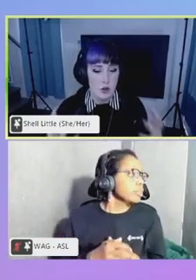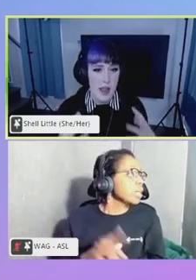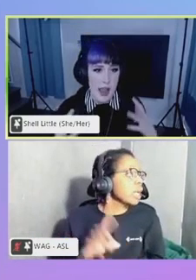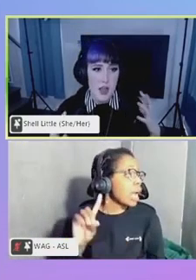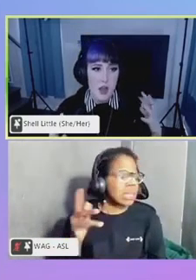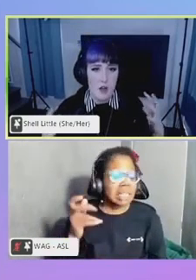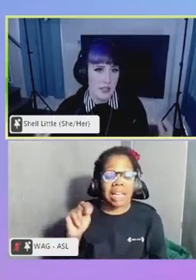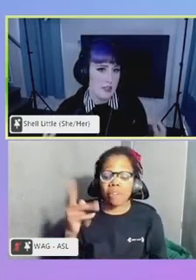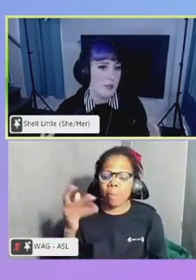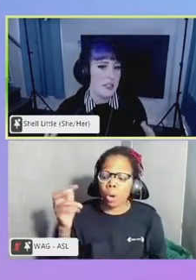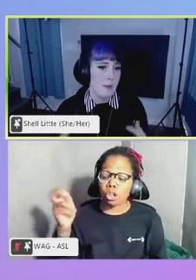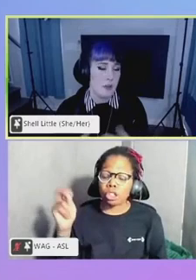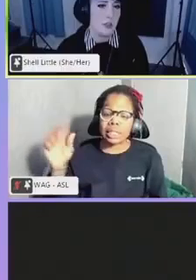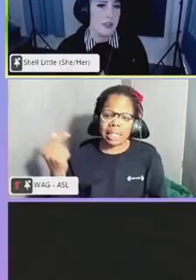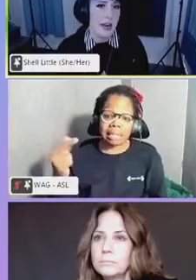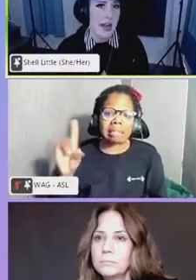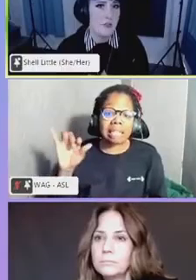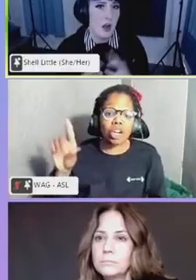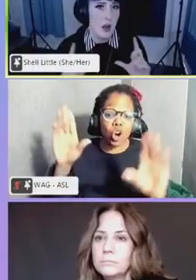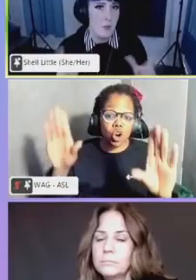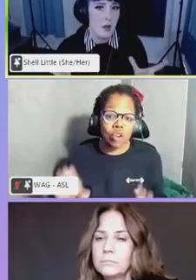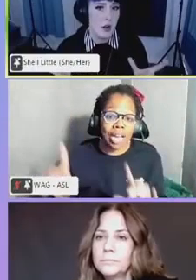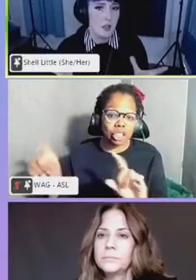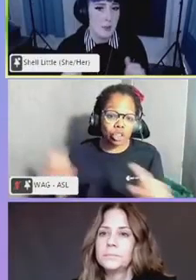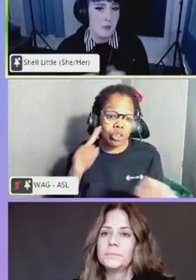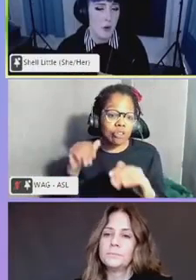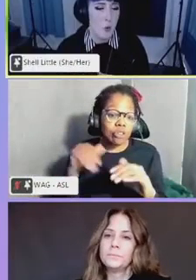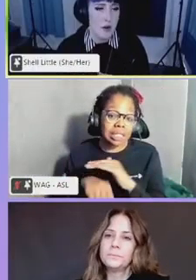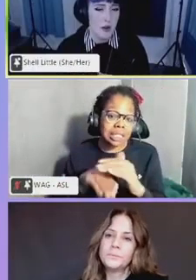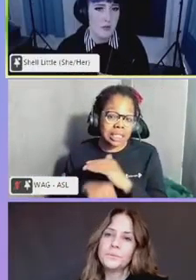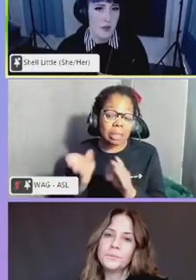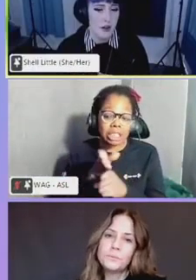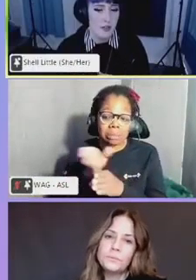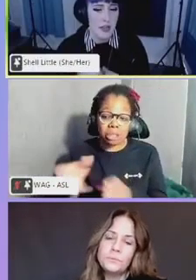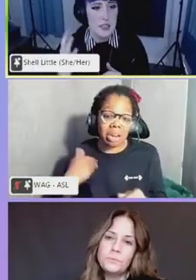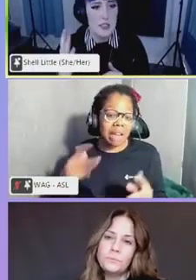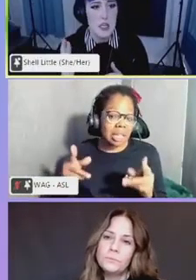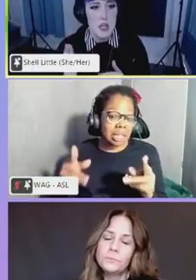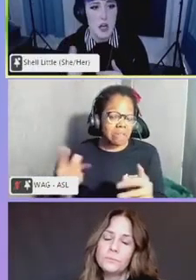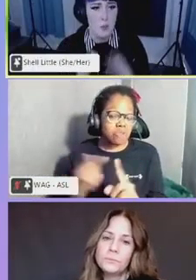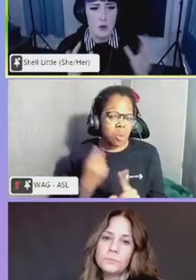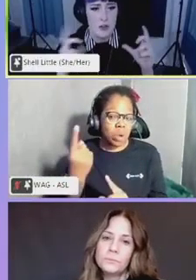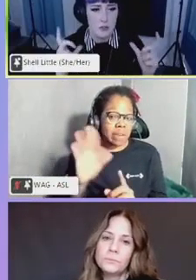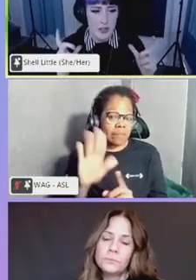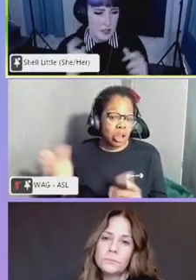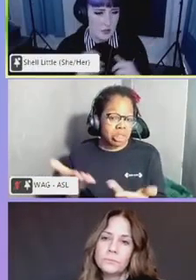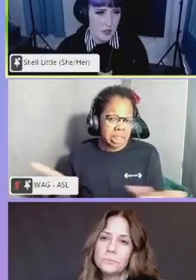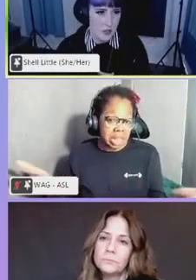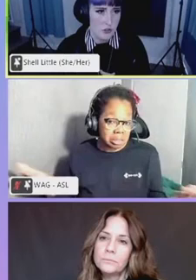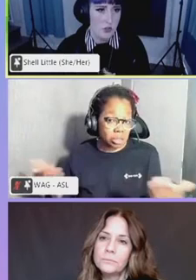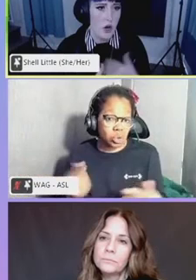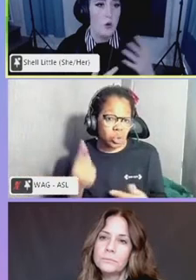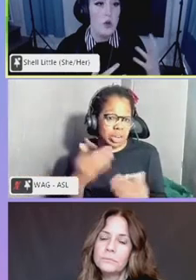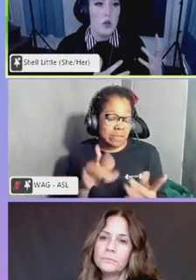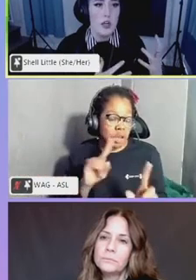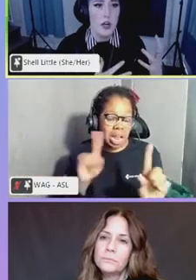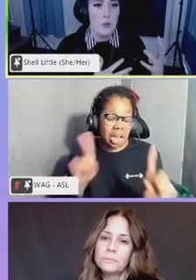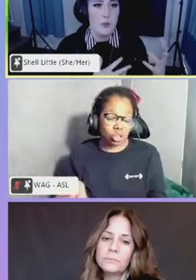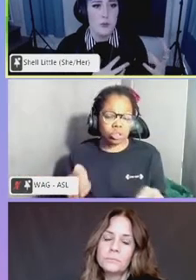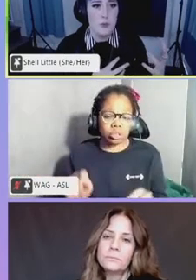It is scary and sometimes it feels like you -- so there was a good survey of